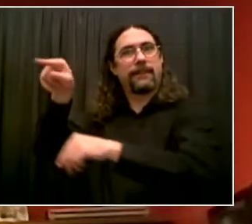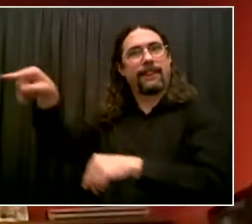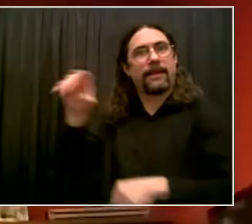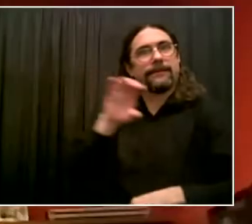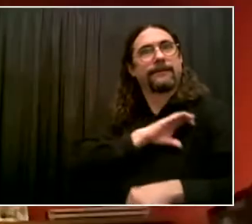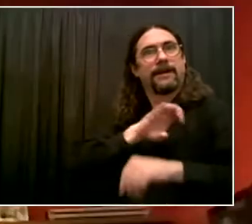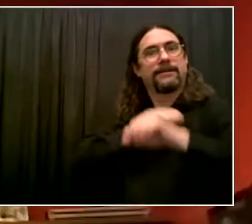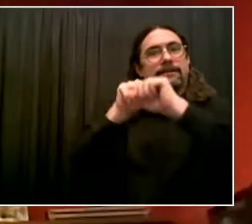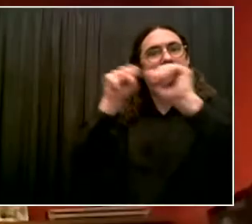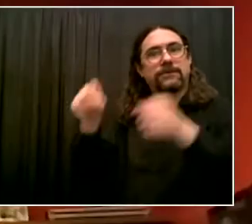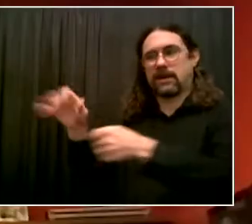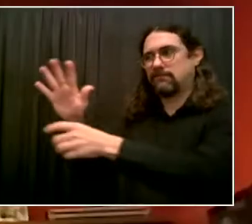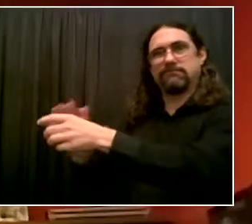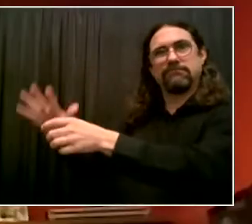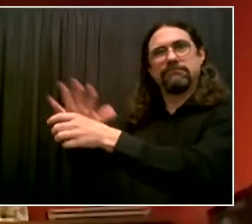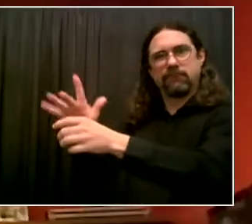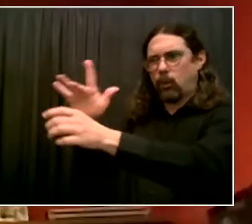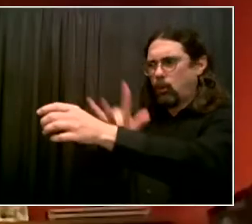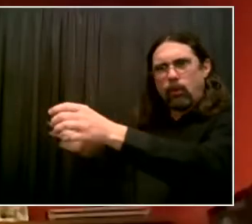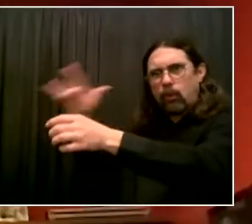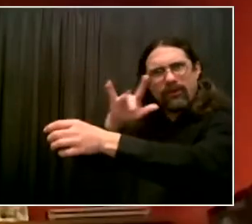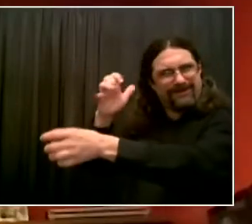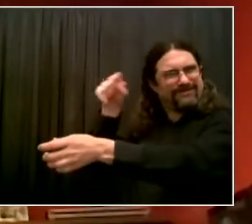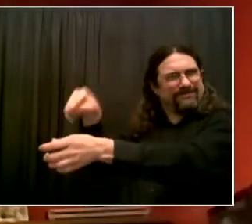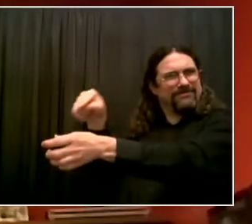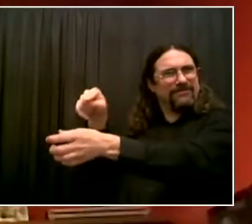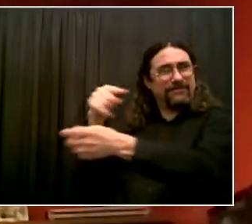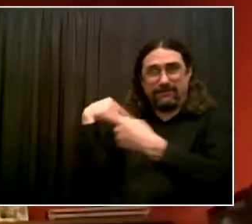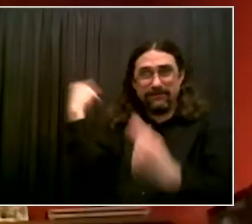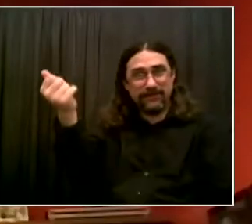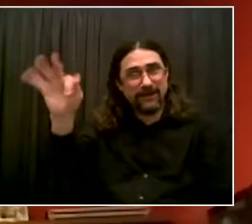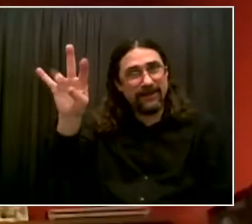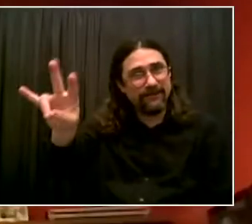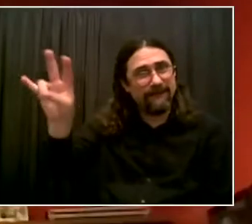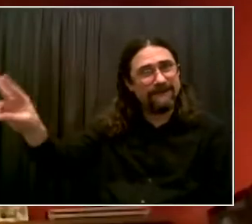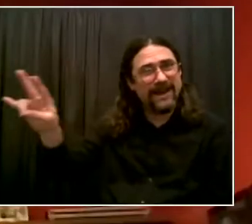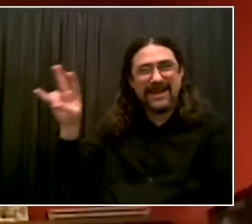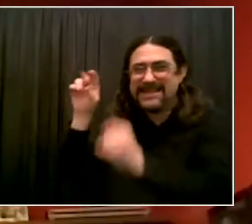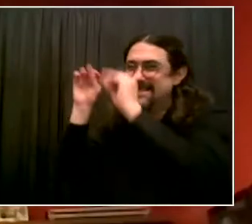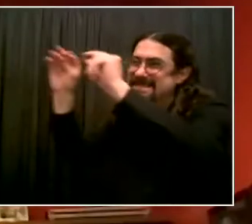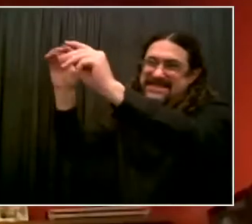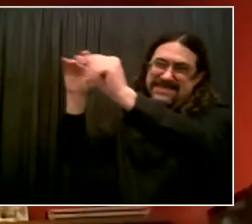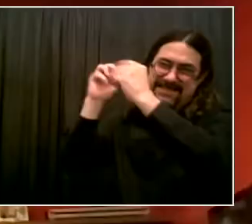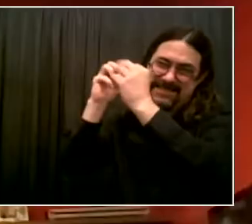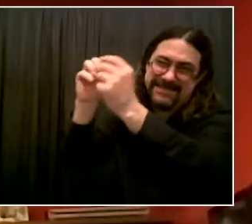AND CAME TOGETHER BECAUSE THEY KNEW THAT PUBLIC SAFETY COULD